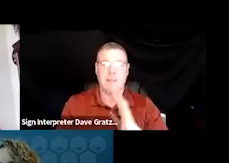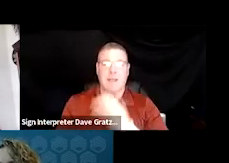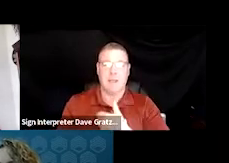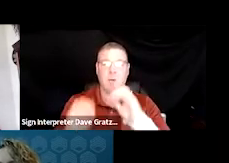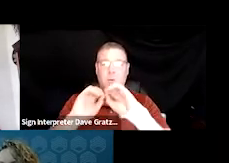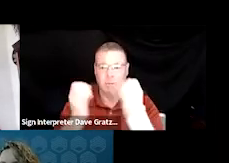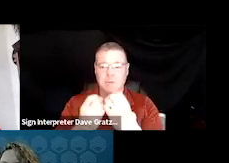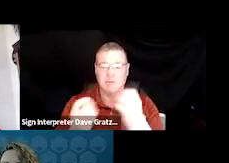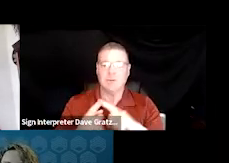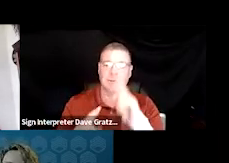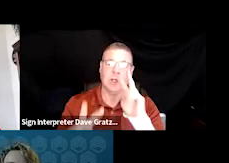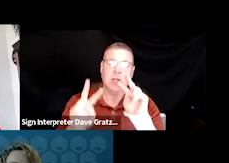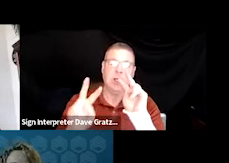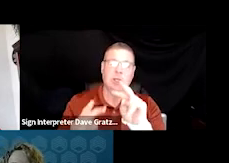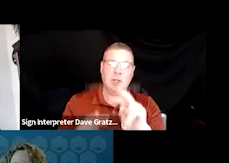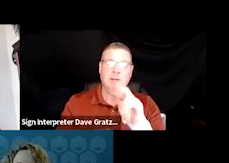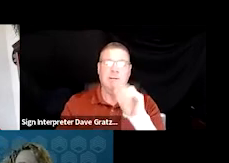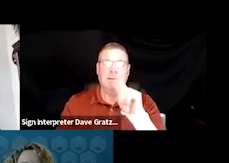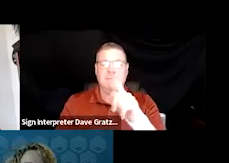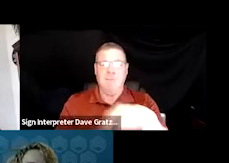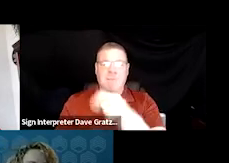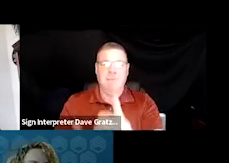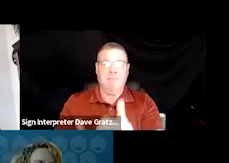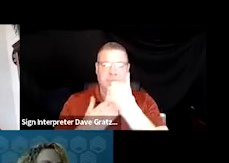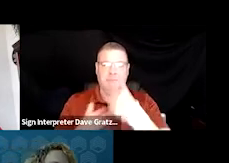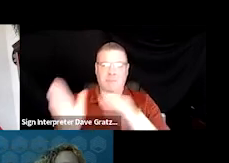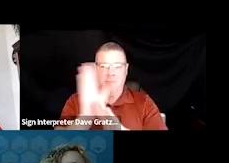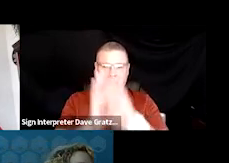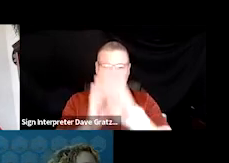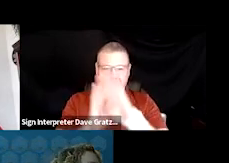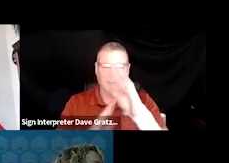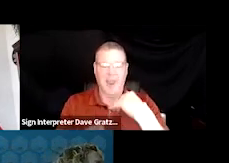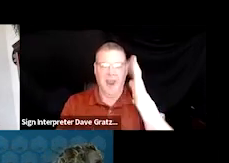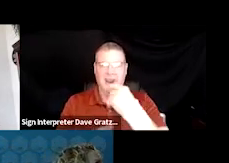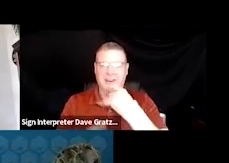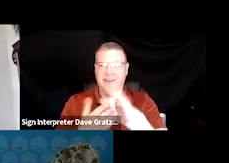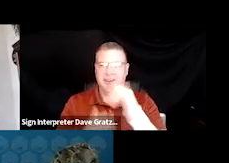to look at them helping us develop, like, I'm gonna say warm line-esque.